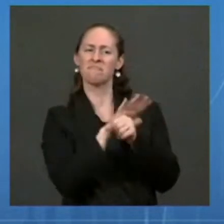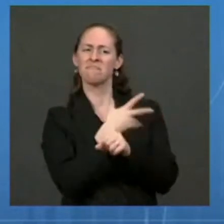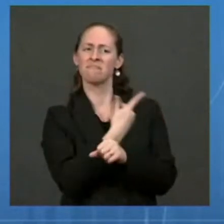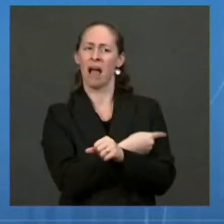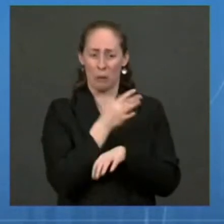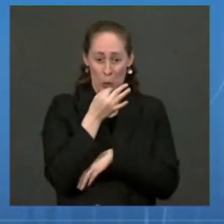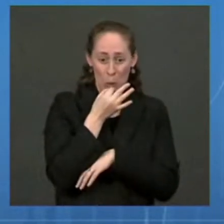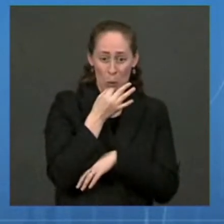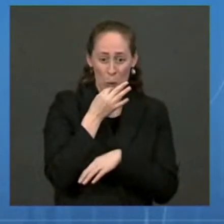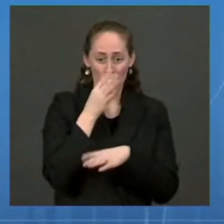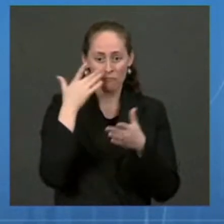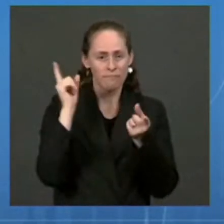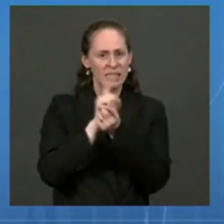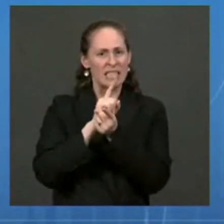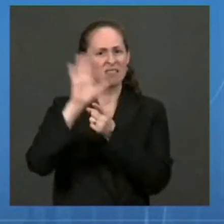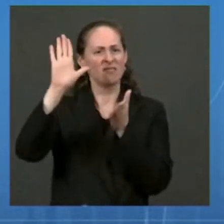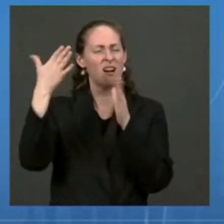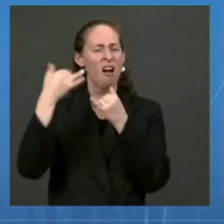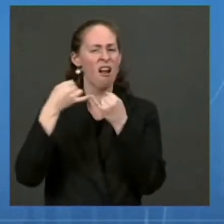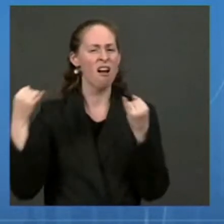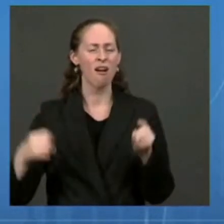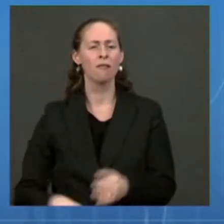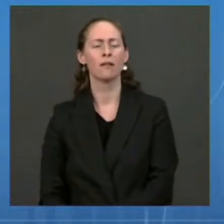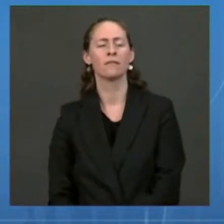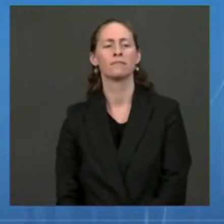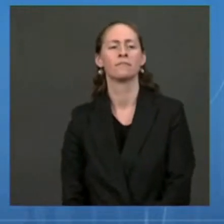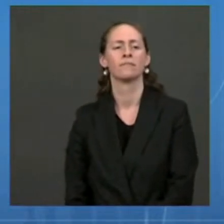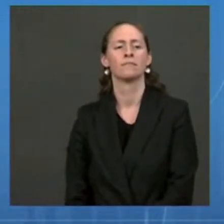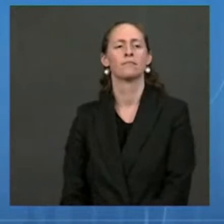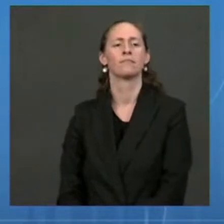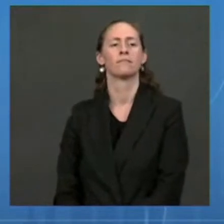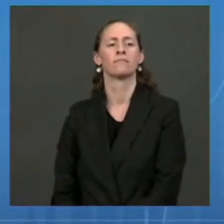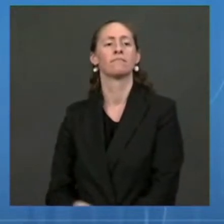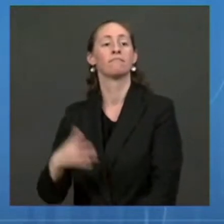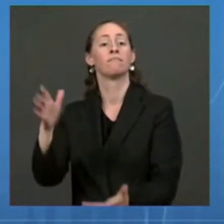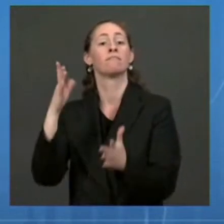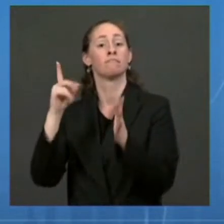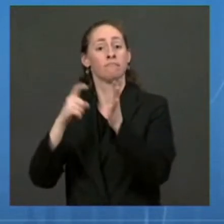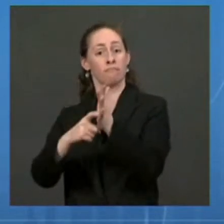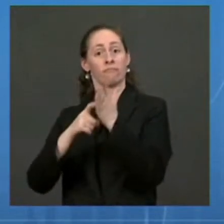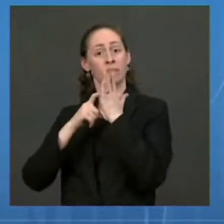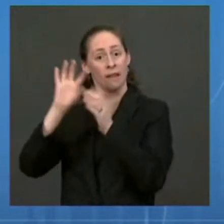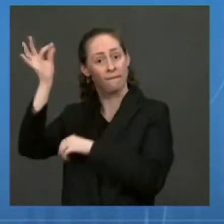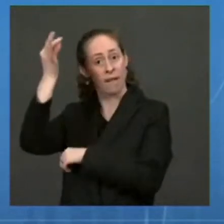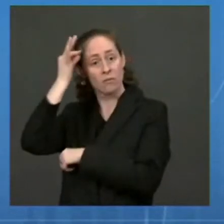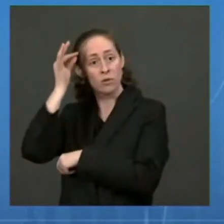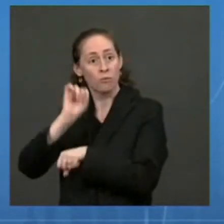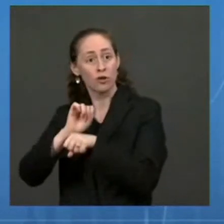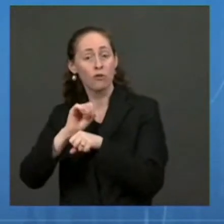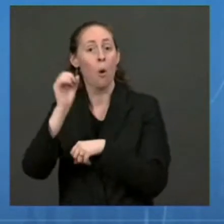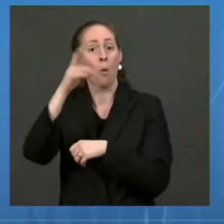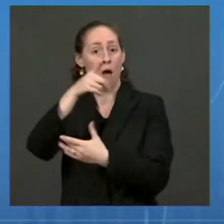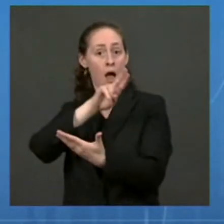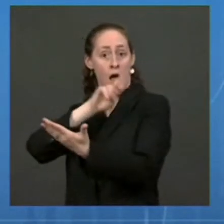WORKERS VACCINATED WITH DAYS TO GO STILL BEFORE THEIR DEADLINE